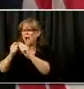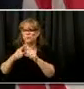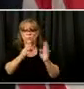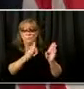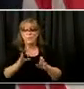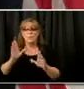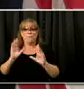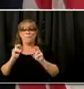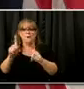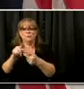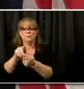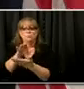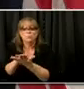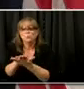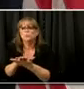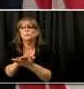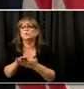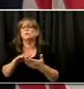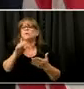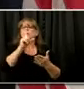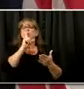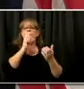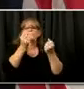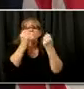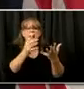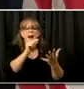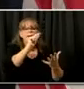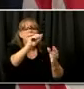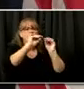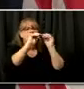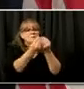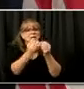organizations are stepping up and providing meals or transportation if needed where you can